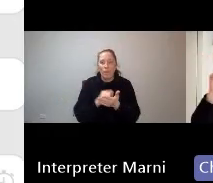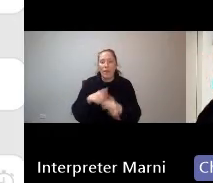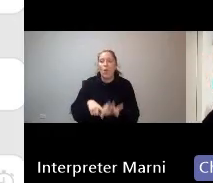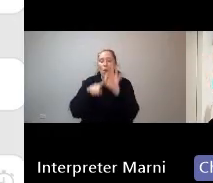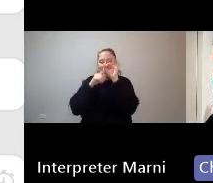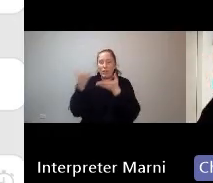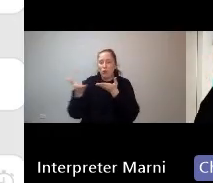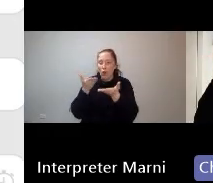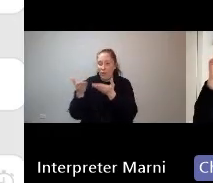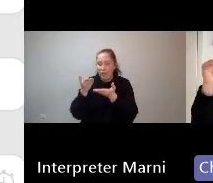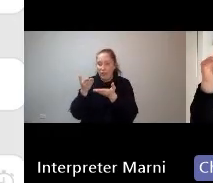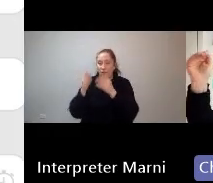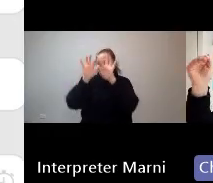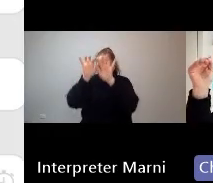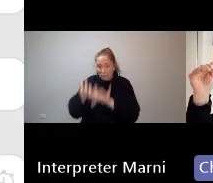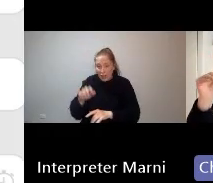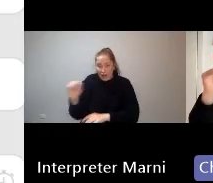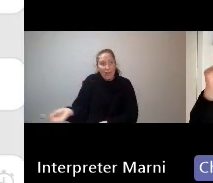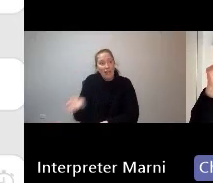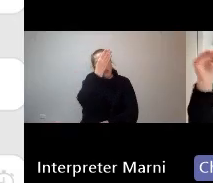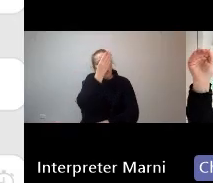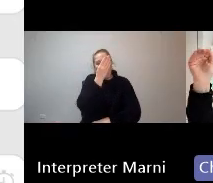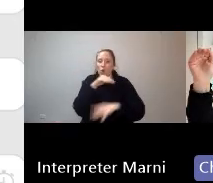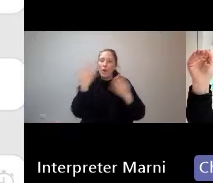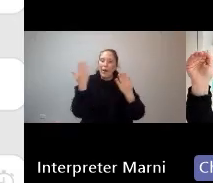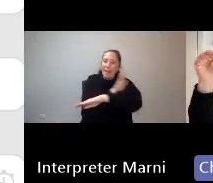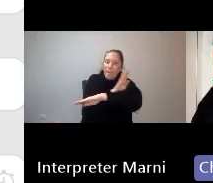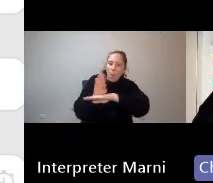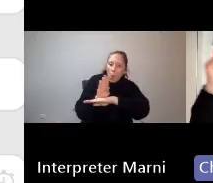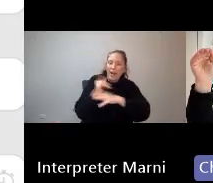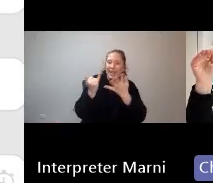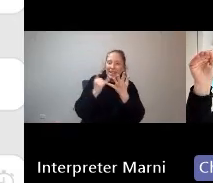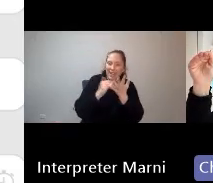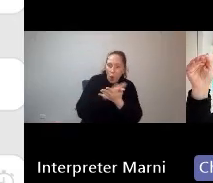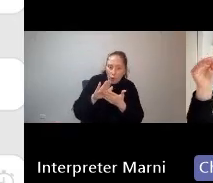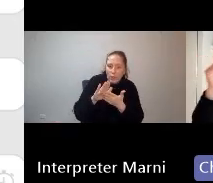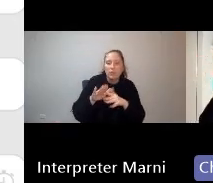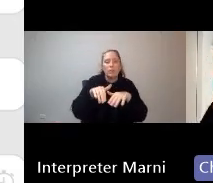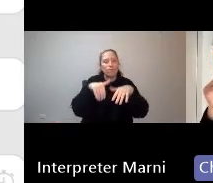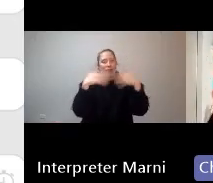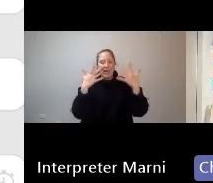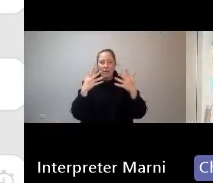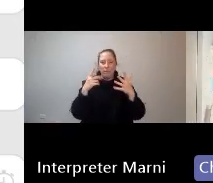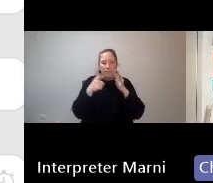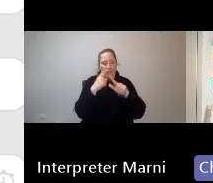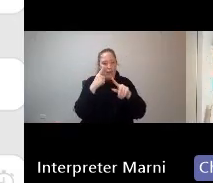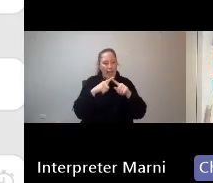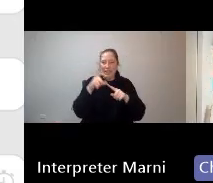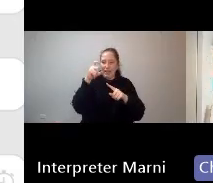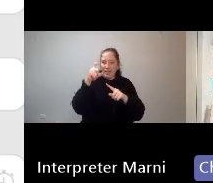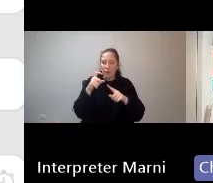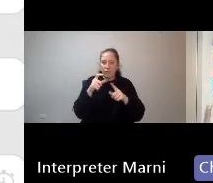So, it puts front and centre to boards of management, to senior executives, "This is what we're trying to achieve.